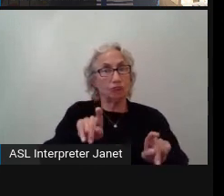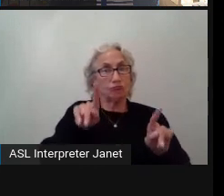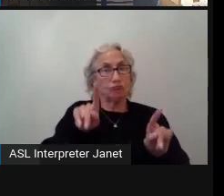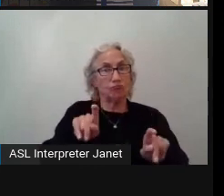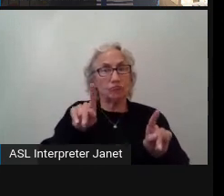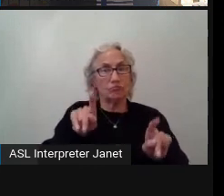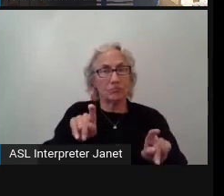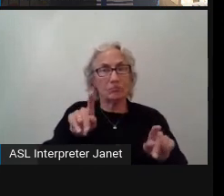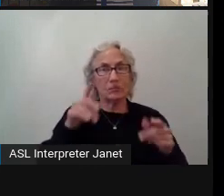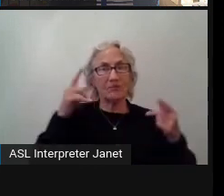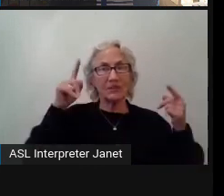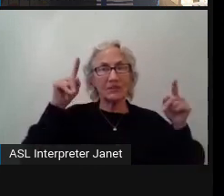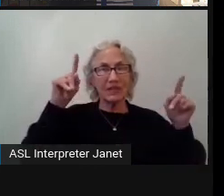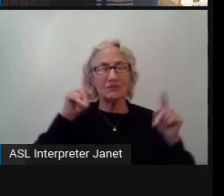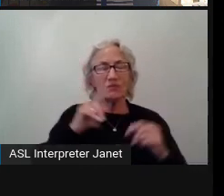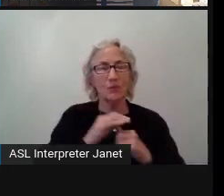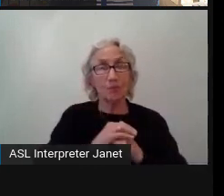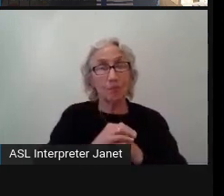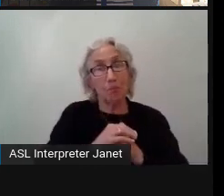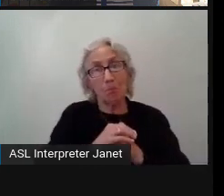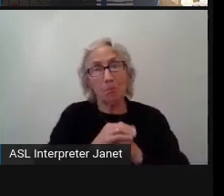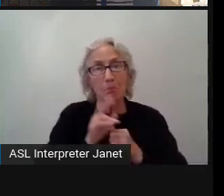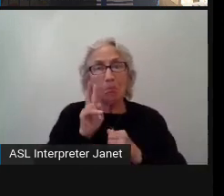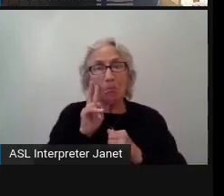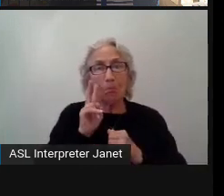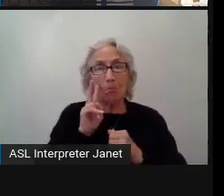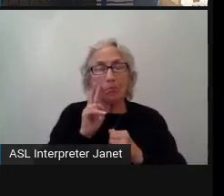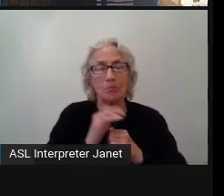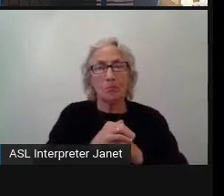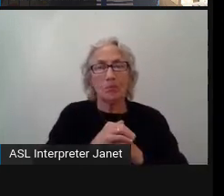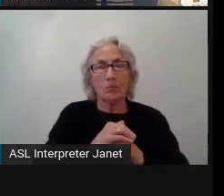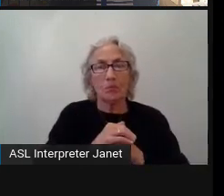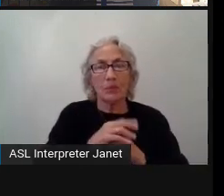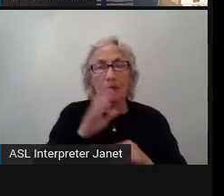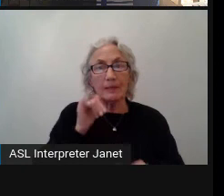Actually, that accessibility test can test your whole front end